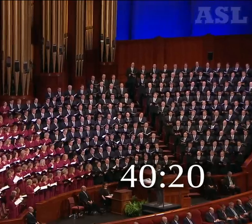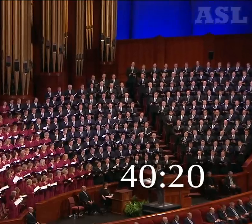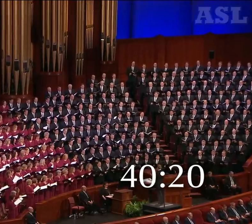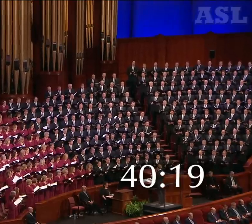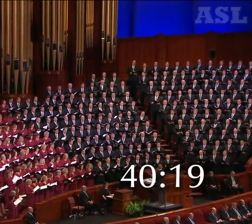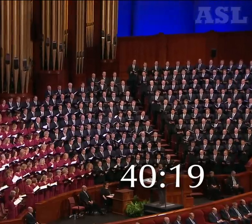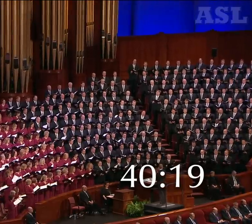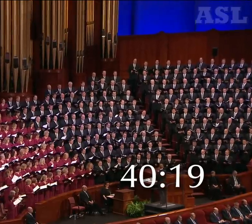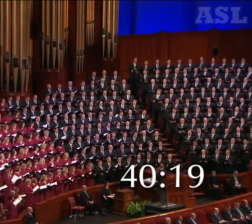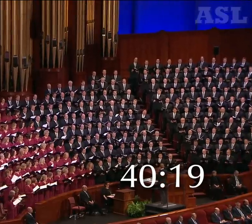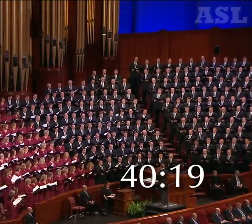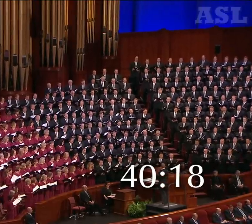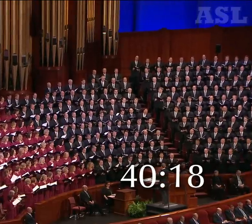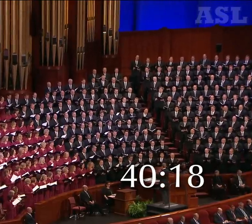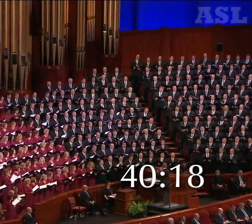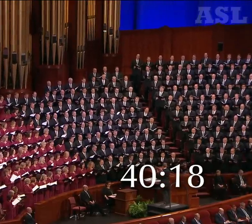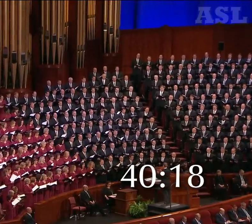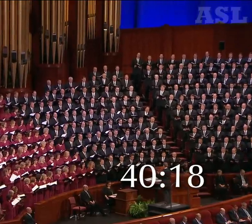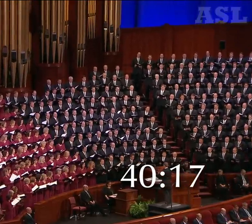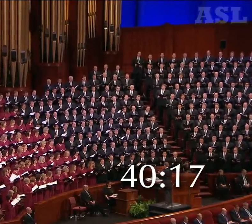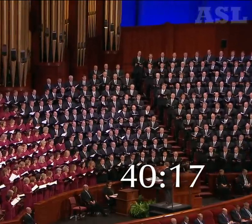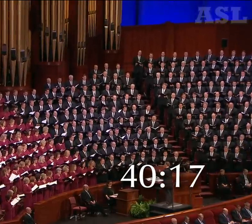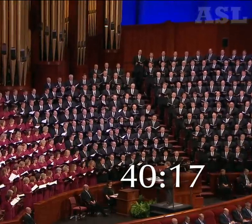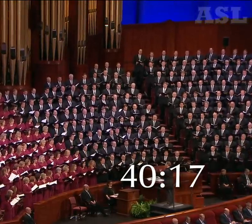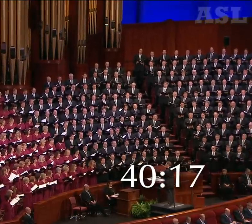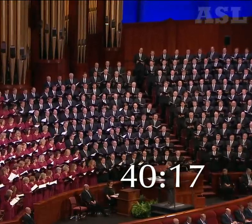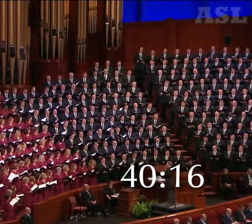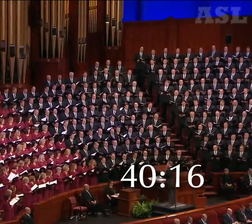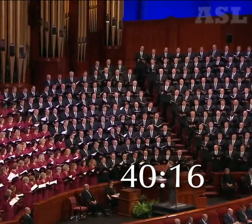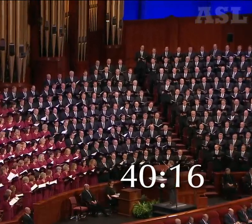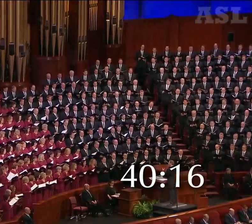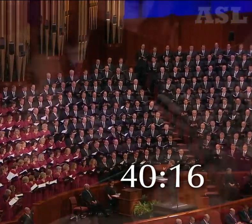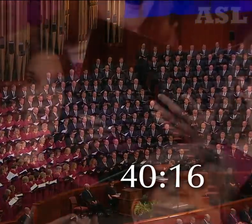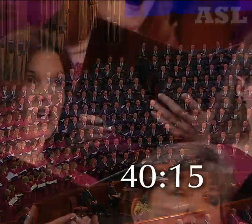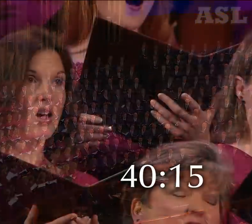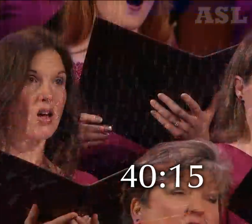THIS IS THE ENGLISH